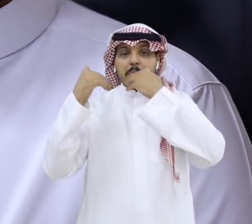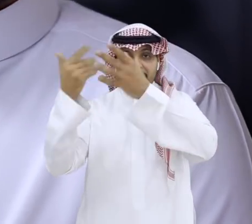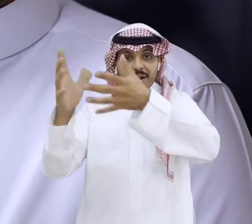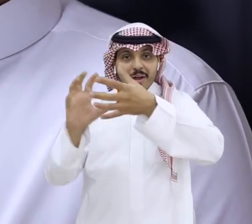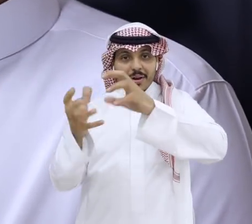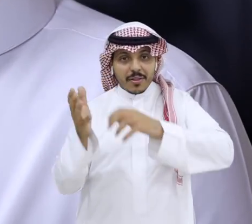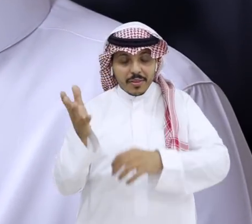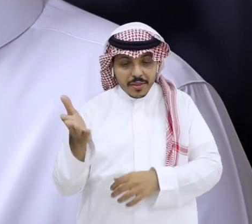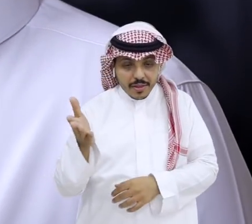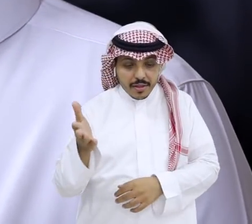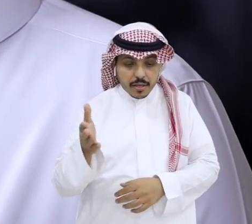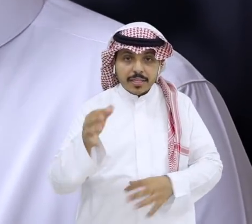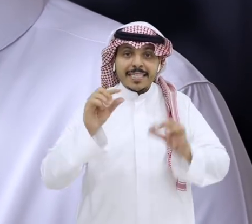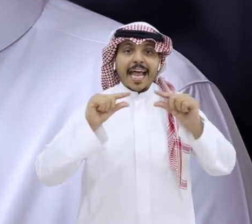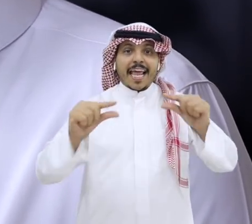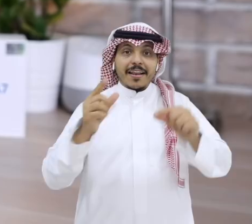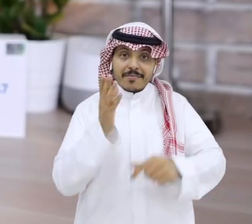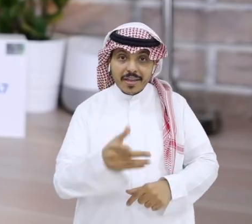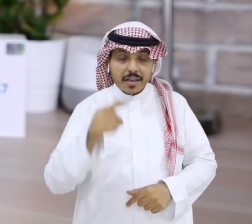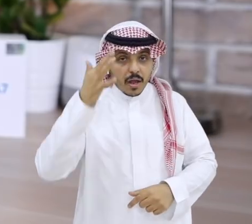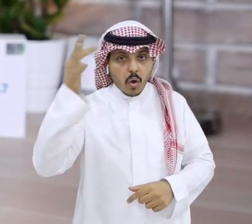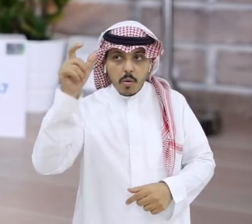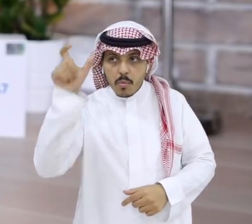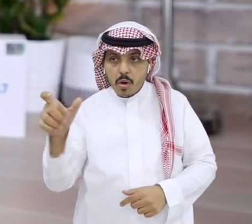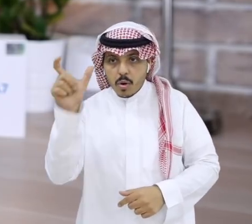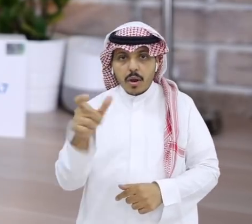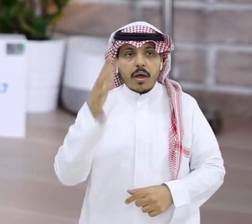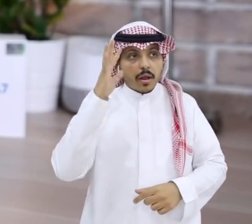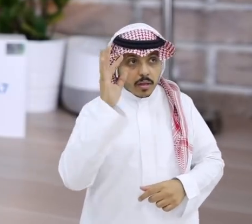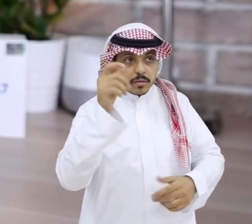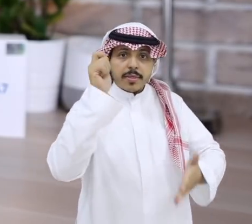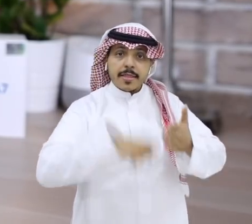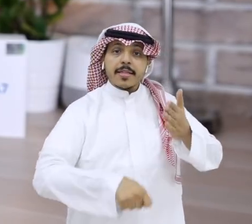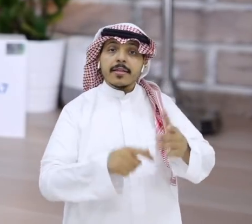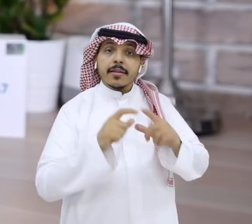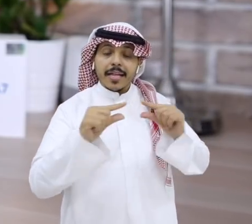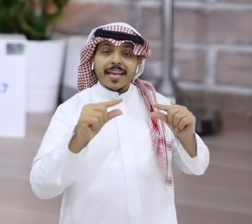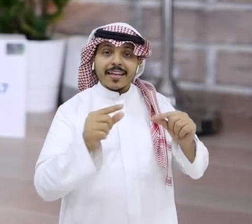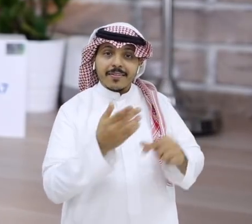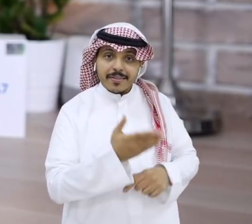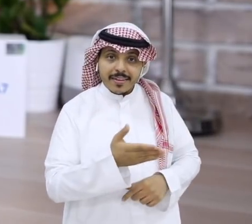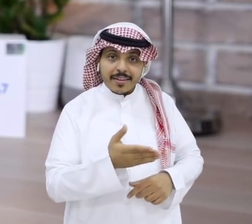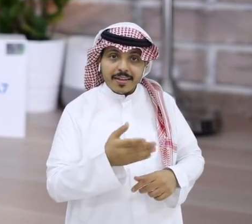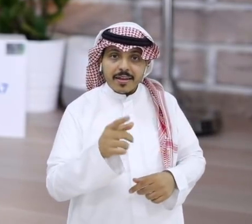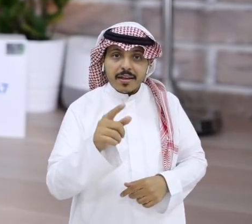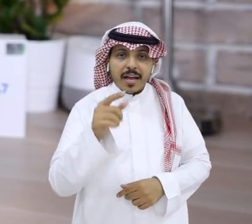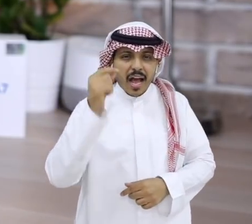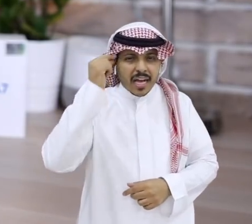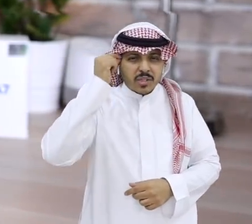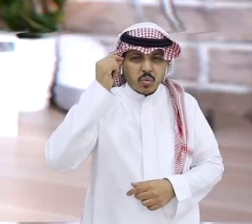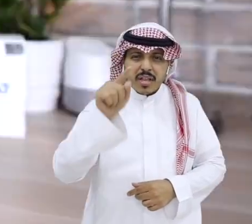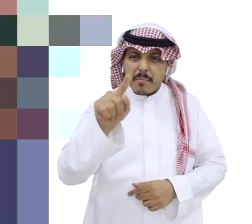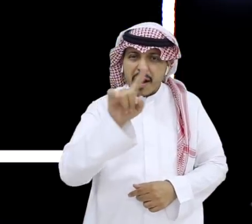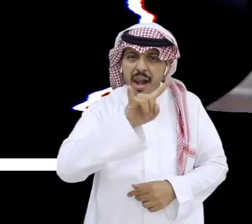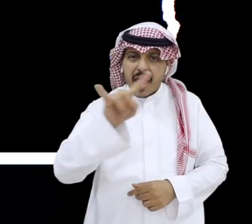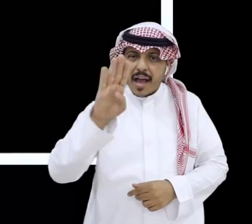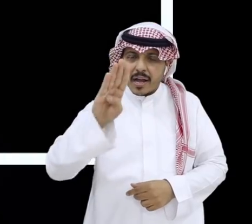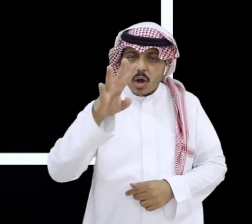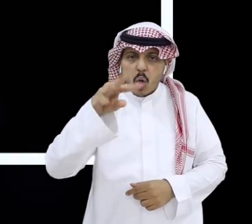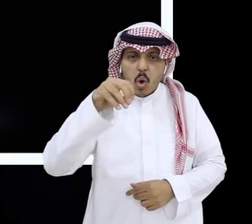Speaking of our galaxy, scientists, find our proofs of black holes.